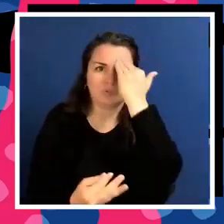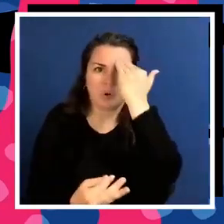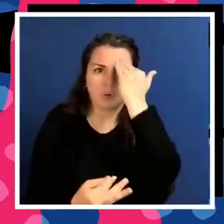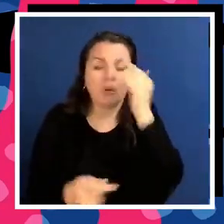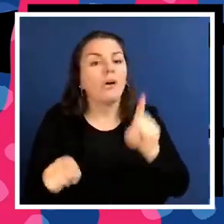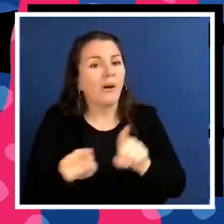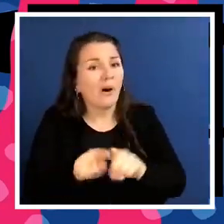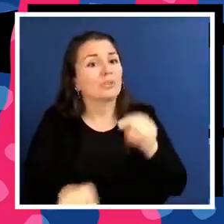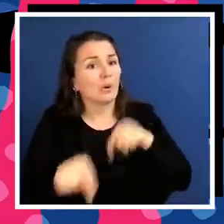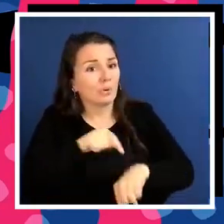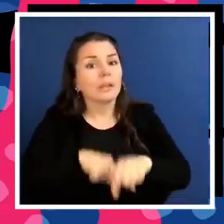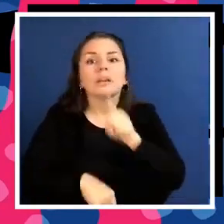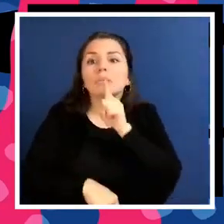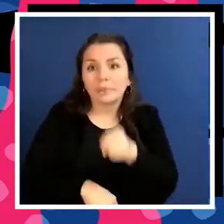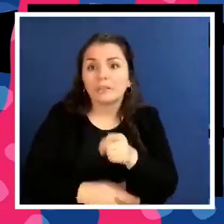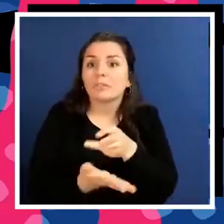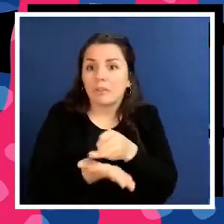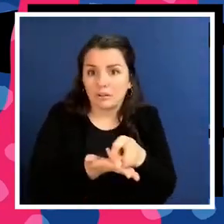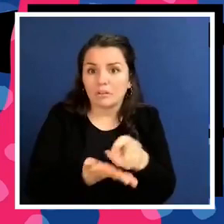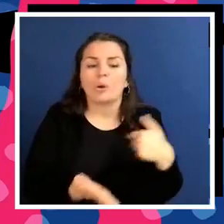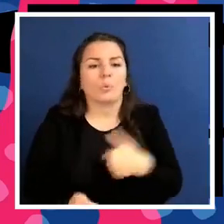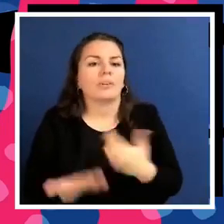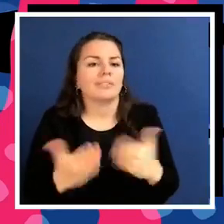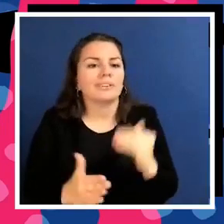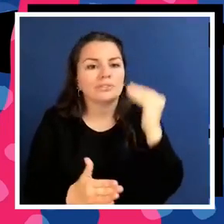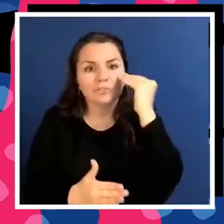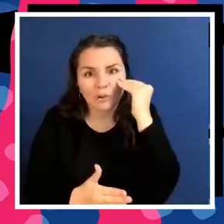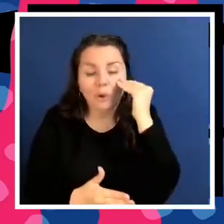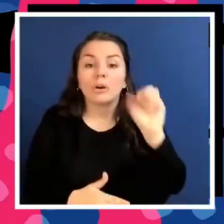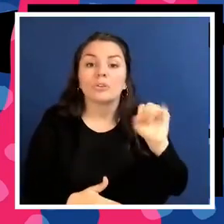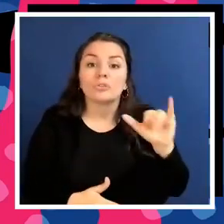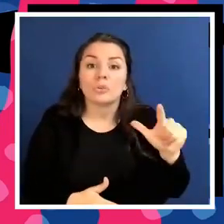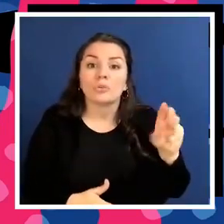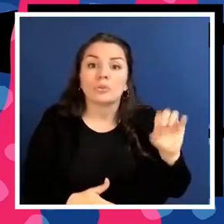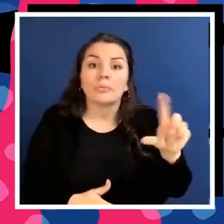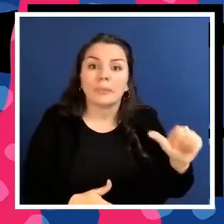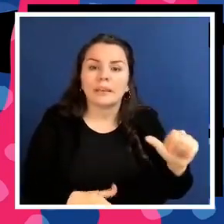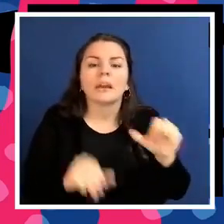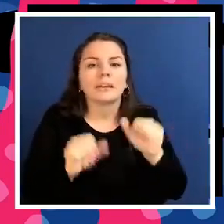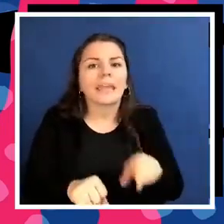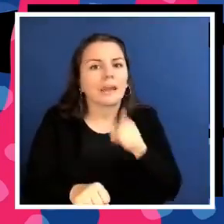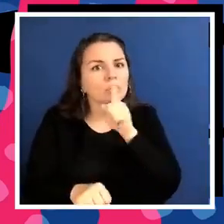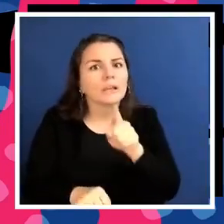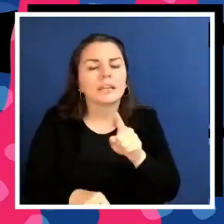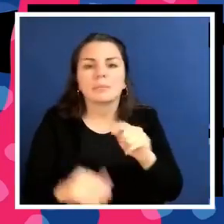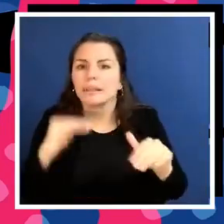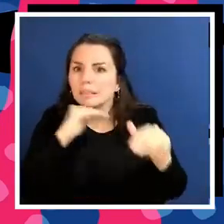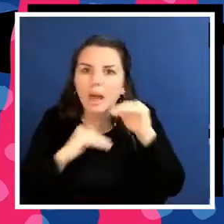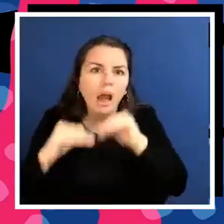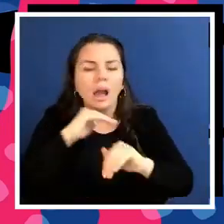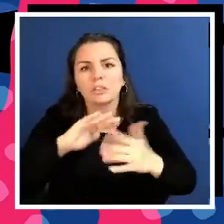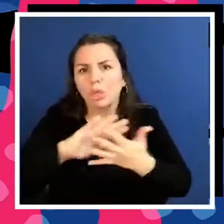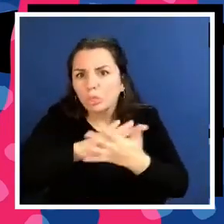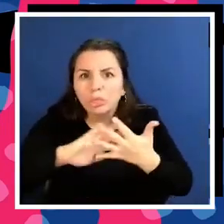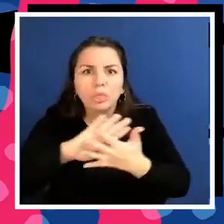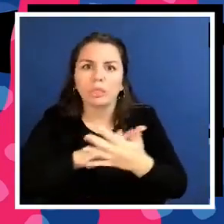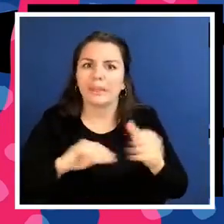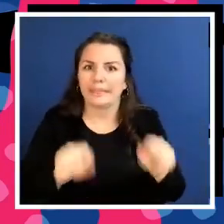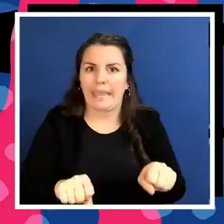IT'S HOW WE ARE USING THIS PLATFORM TODAY BECAUSE WE HAVE TO HELP SPREAD THE WORD AND MAKE SURE THE CHILD TAX CREDIT